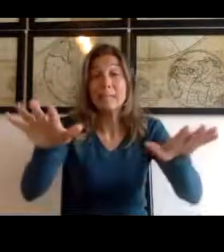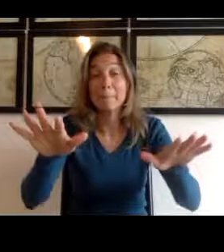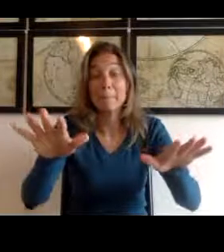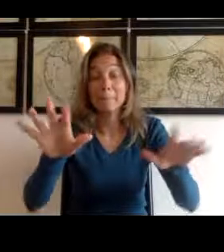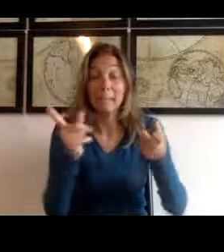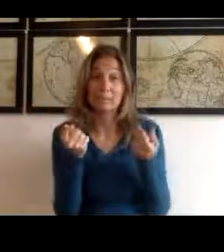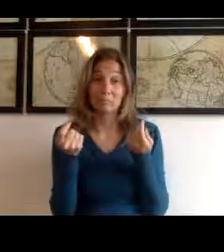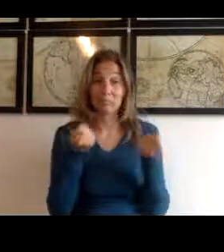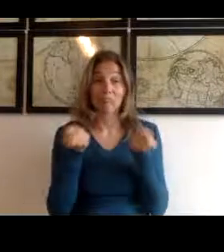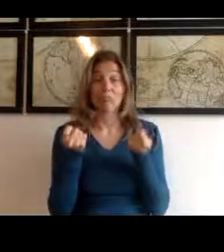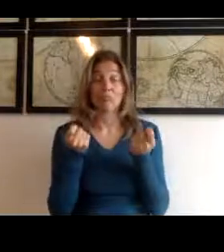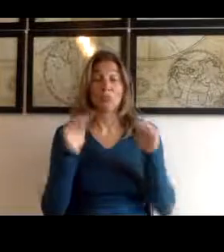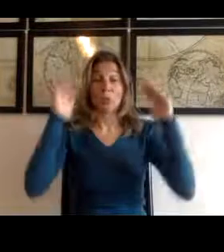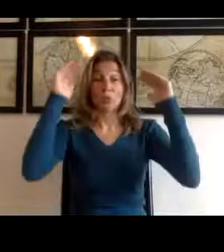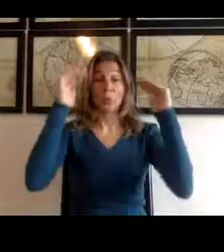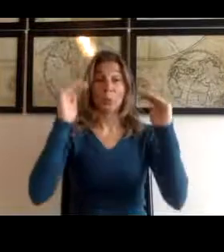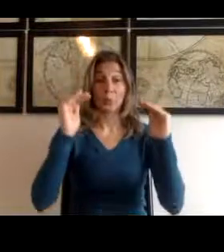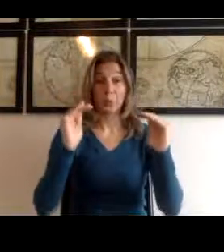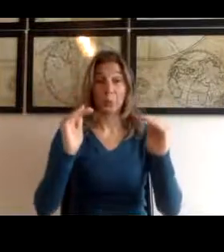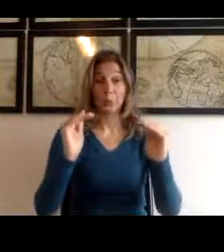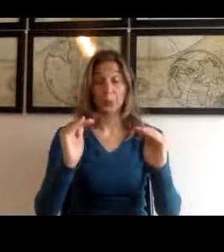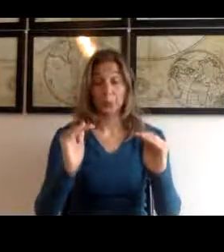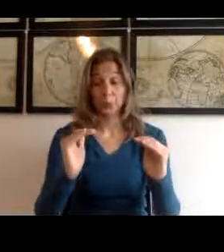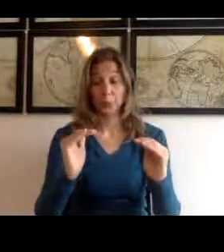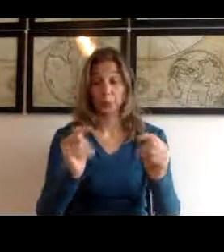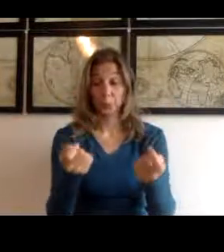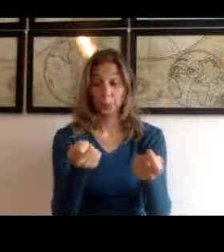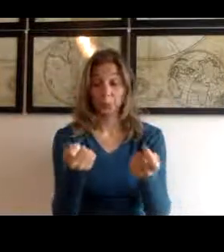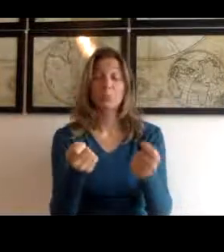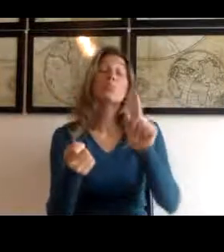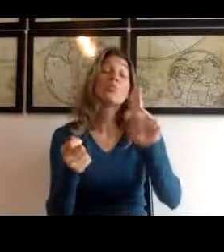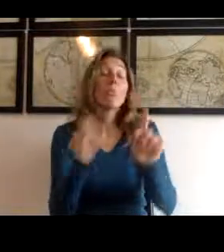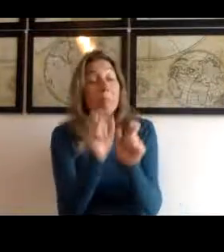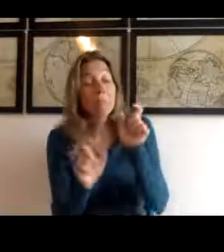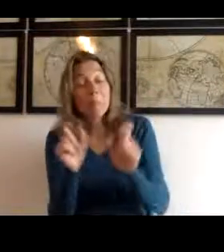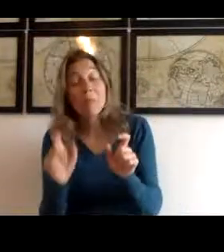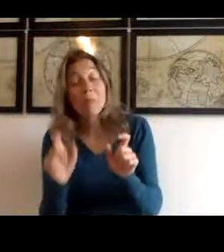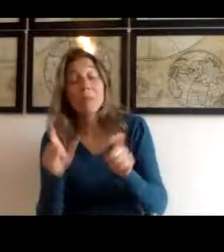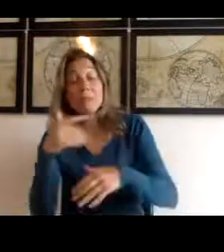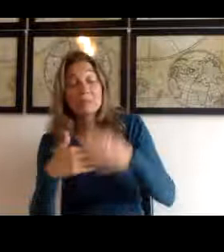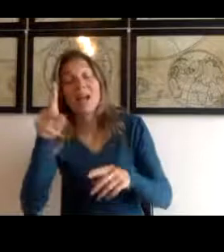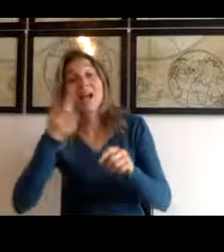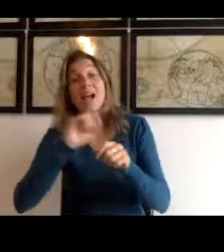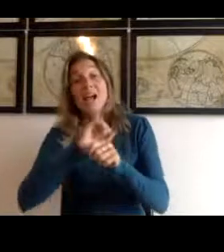And that persons with disabilities and impairments, especially in the global north have access